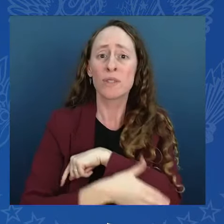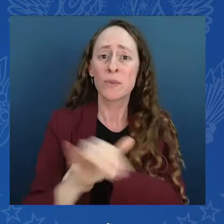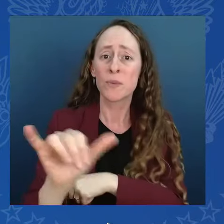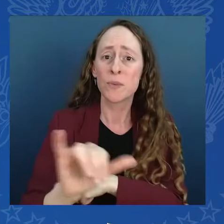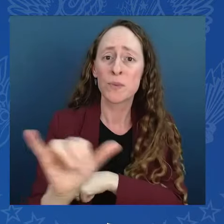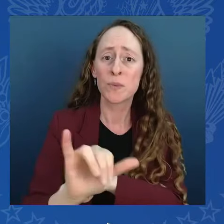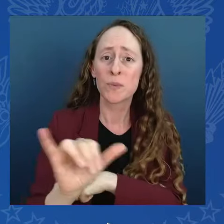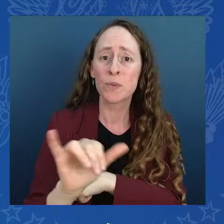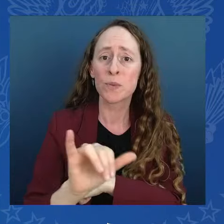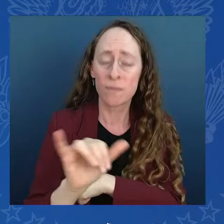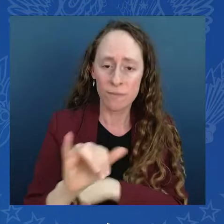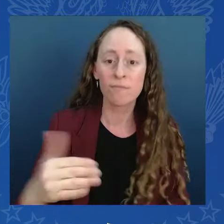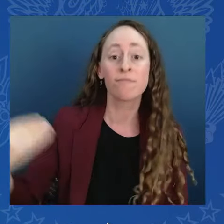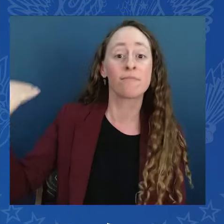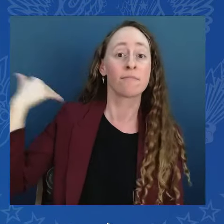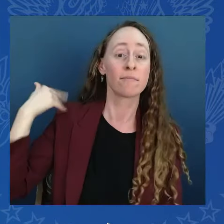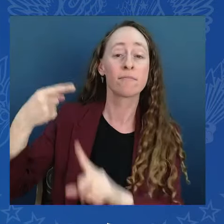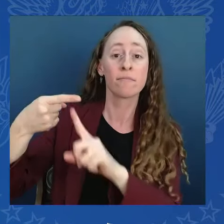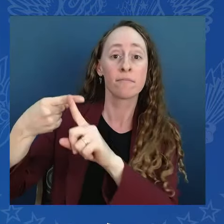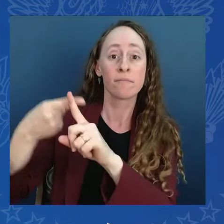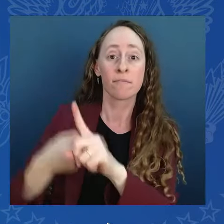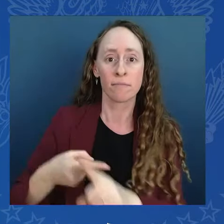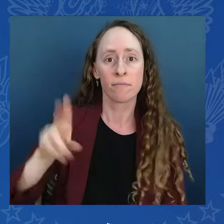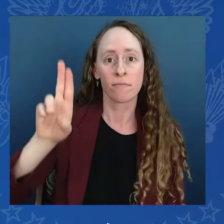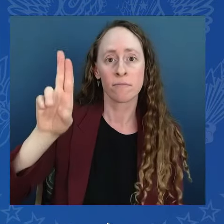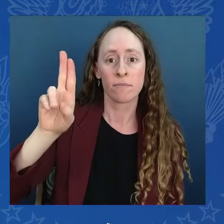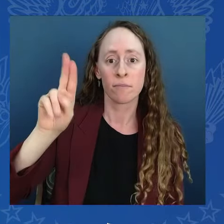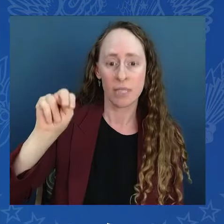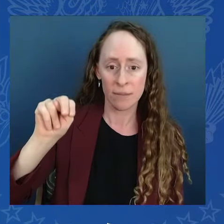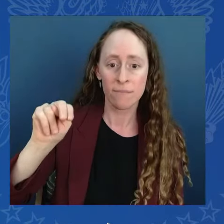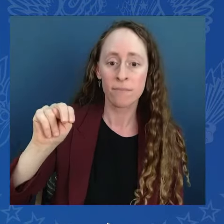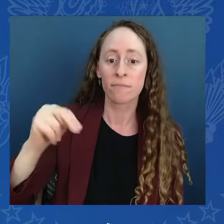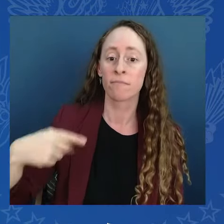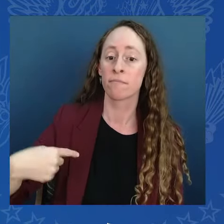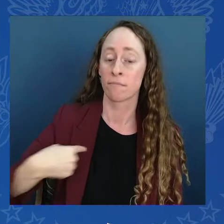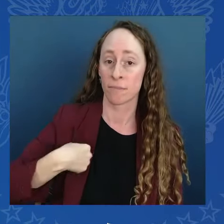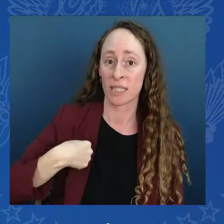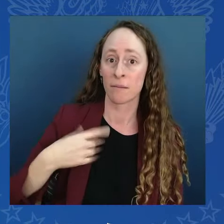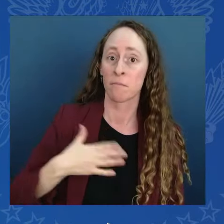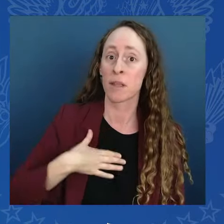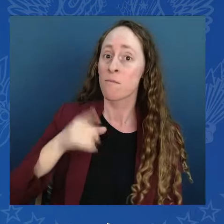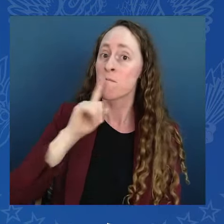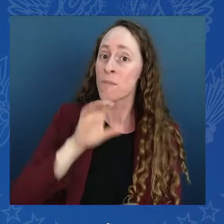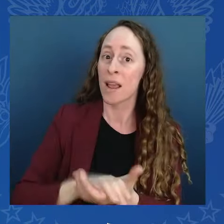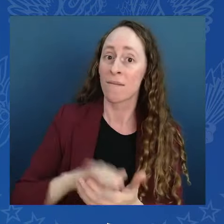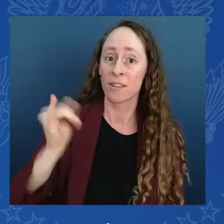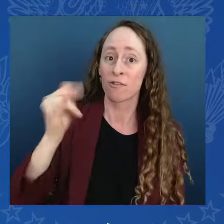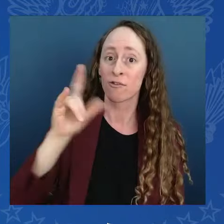I was proud that my wife, Jill, and our international aid agency, USAID, brought together 26 nations,